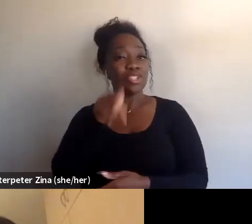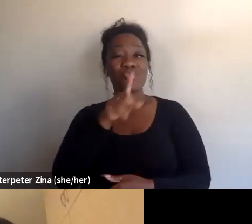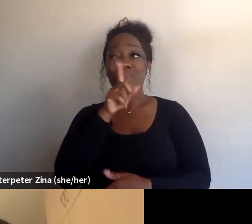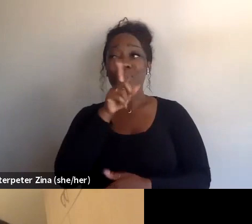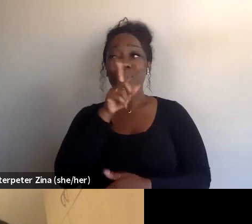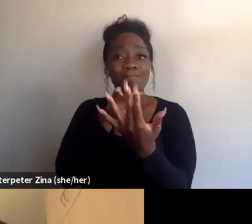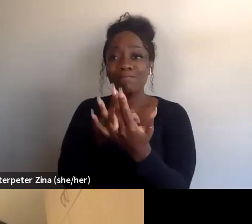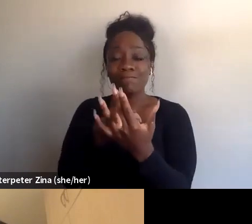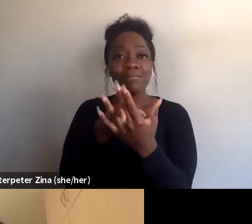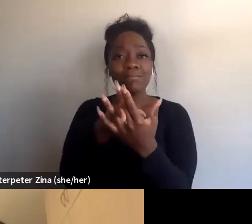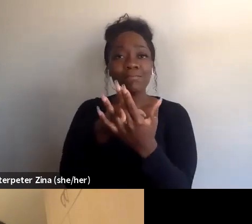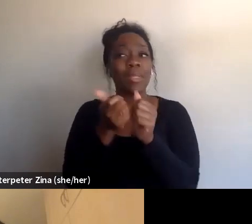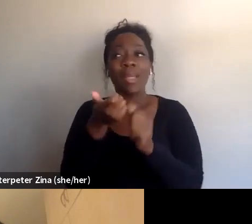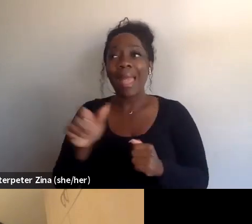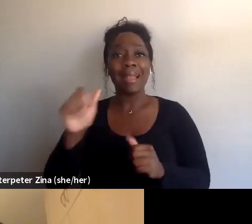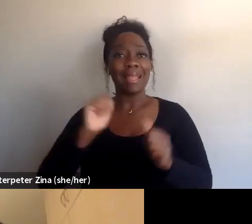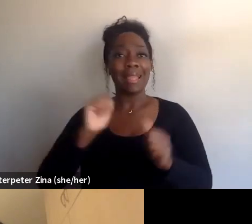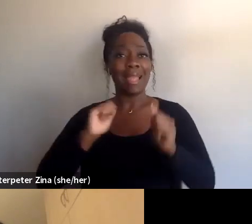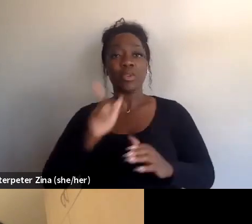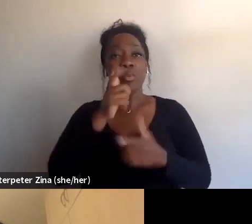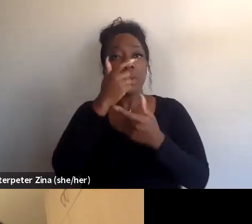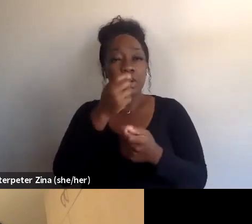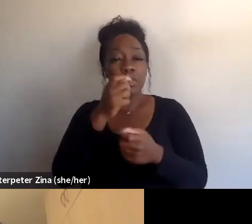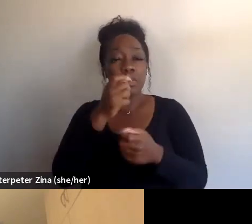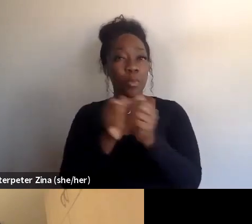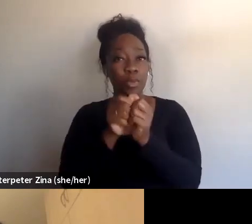in working with you or creating the art with you.